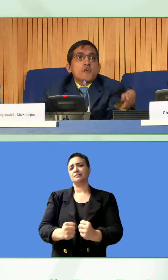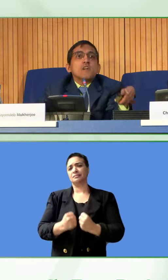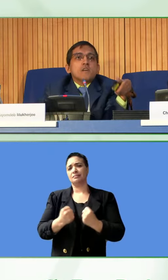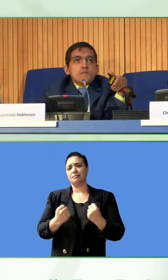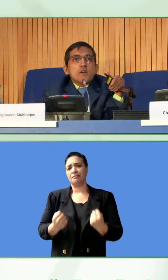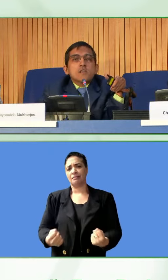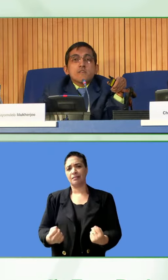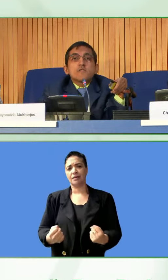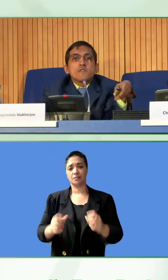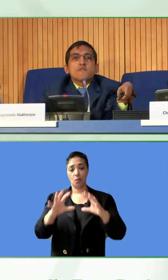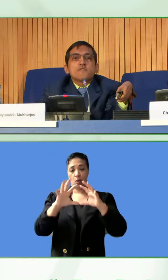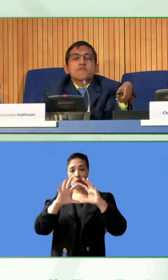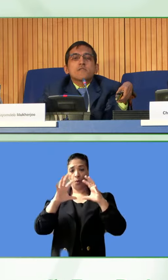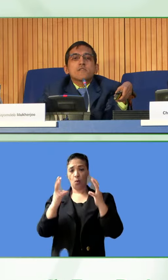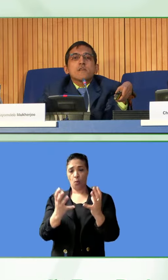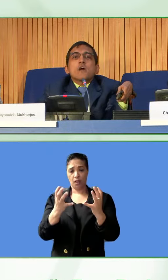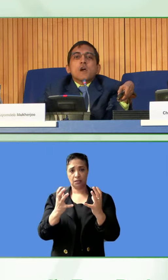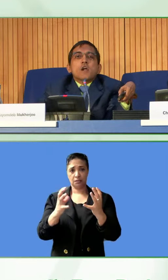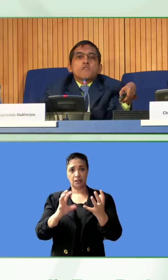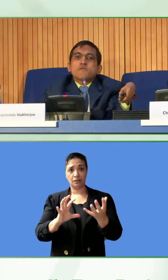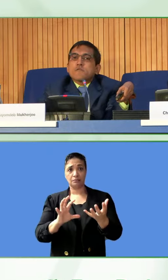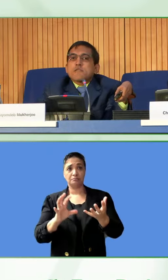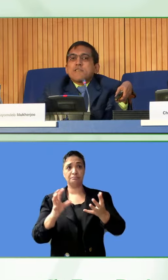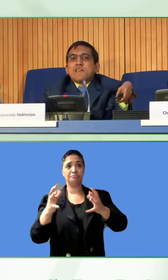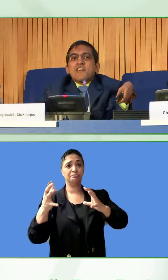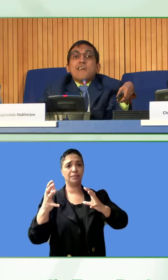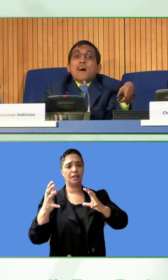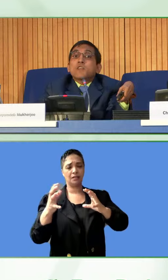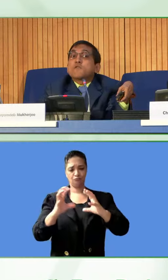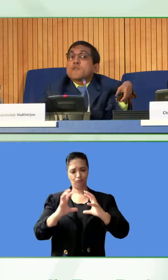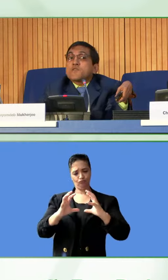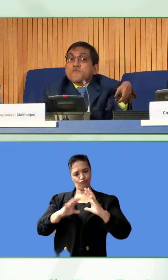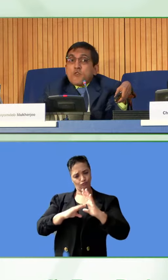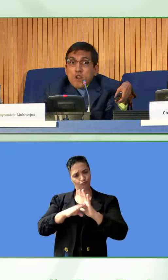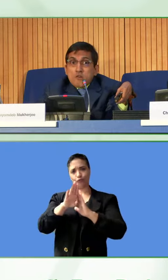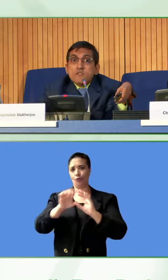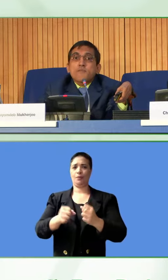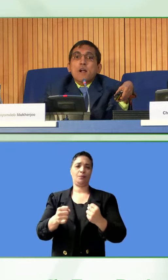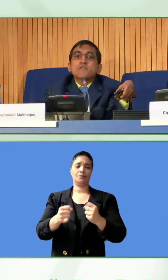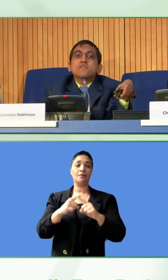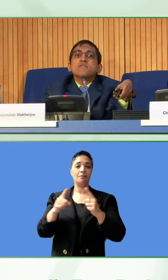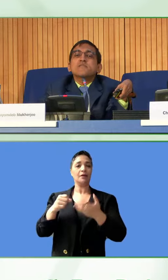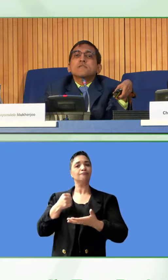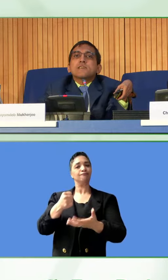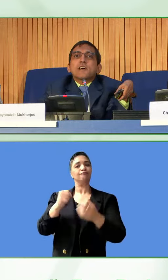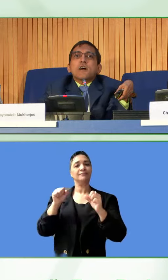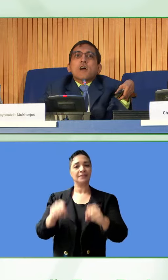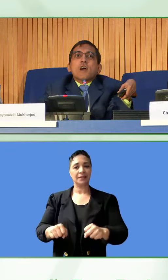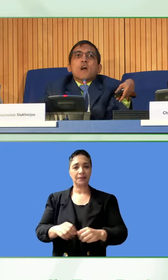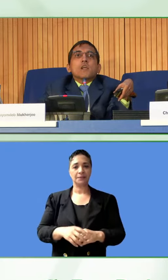world, but in the universe. So I don't want to call out the partners.